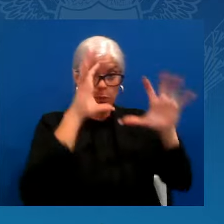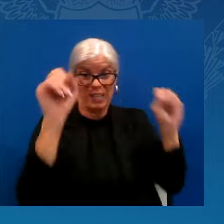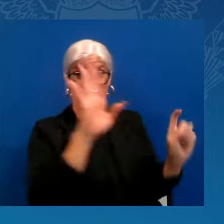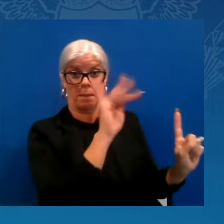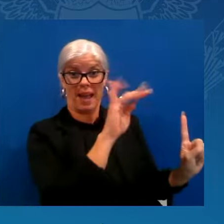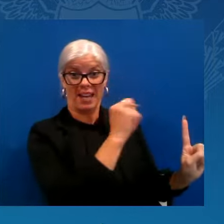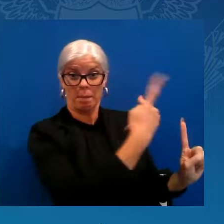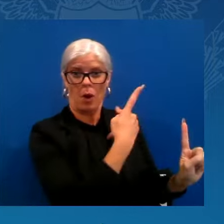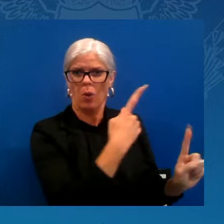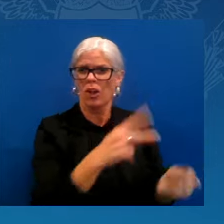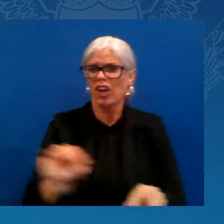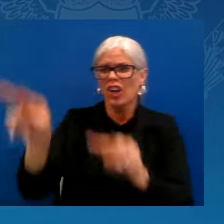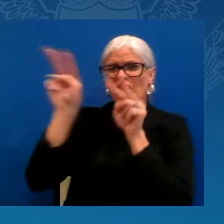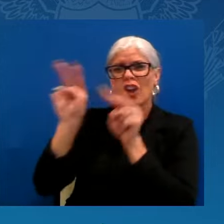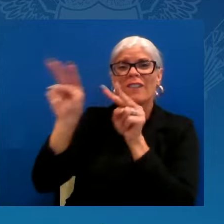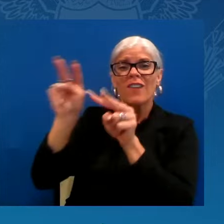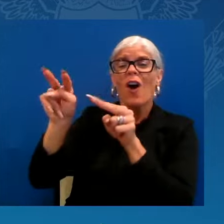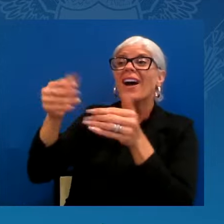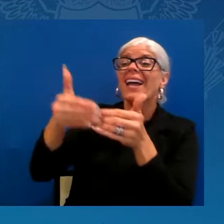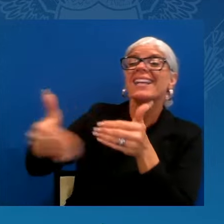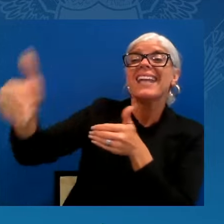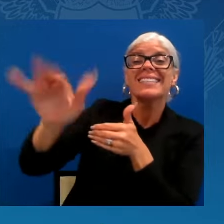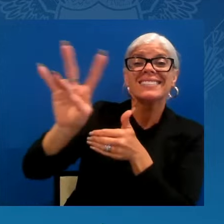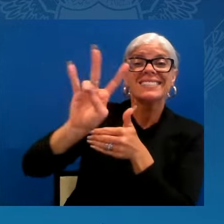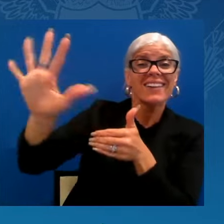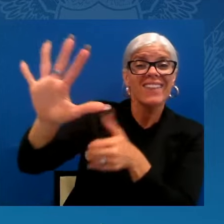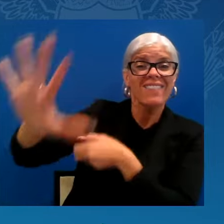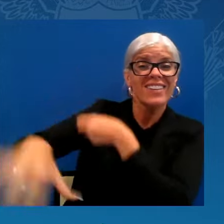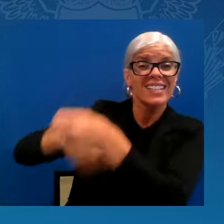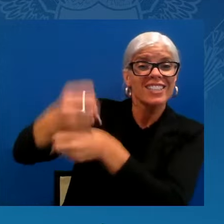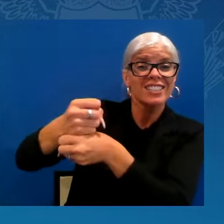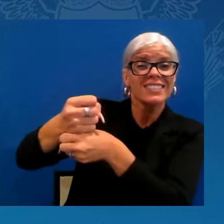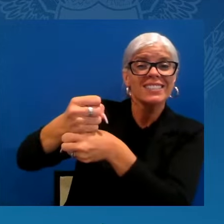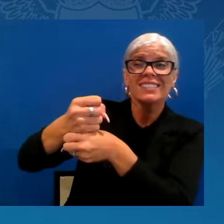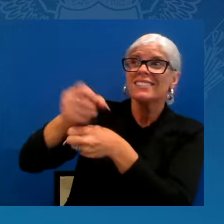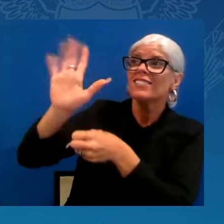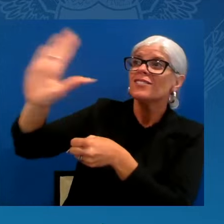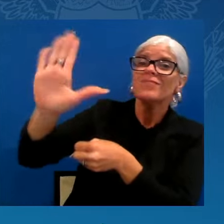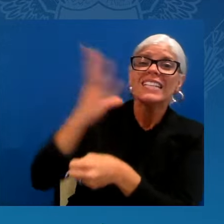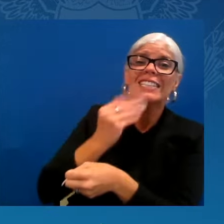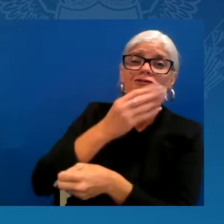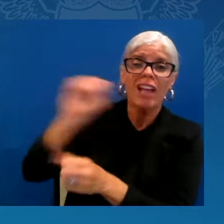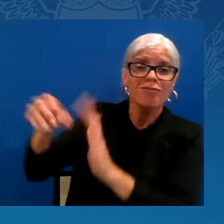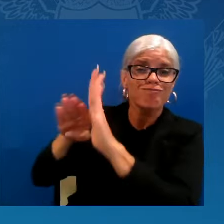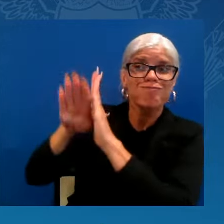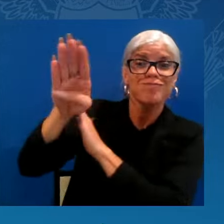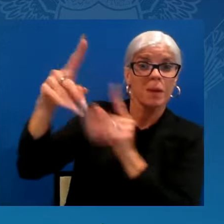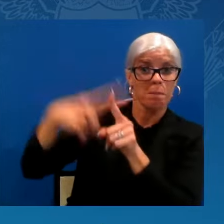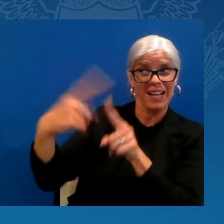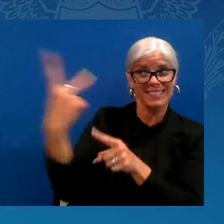And so congratulations on this momentous anniversary and let us celebrate